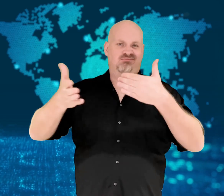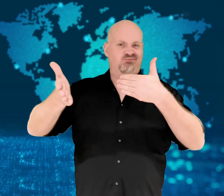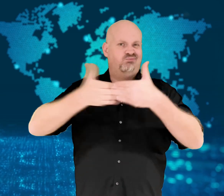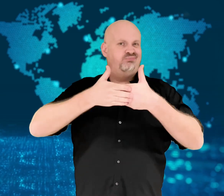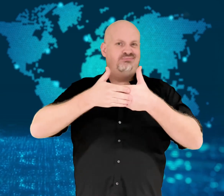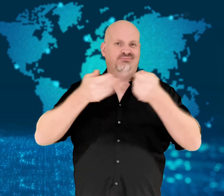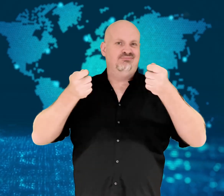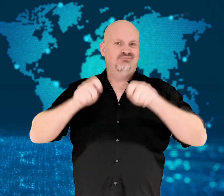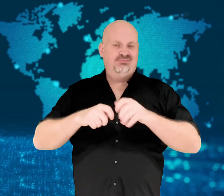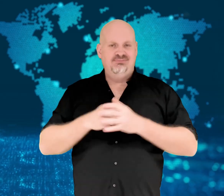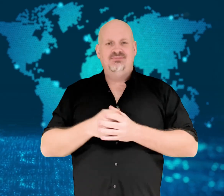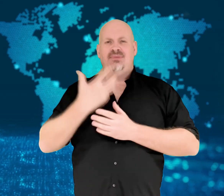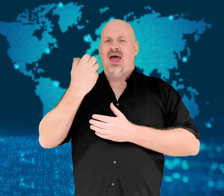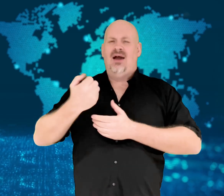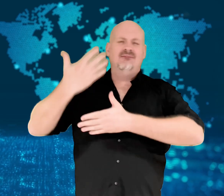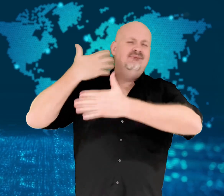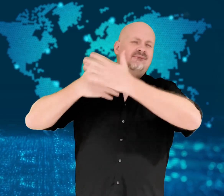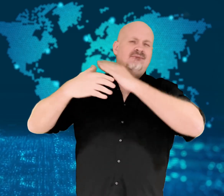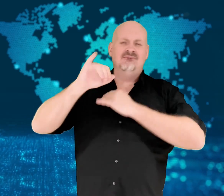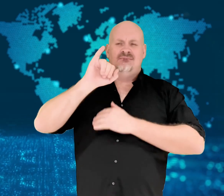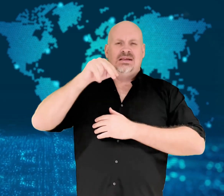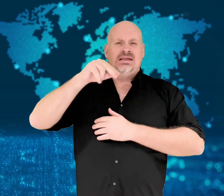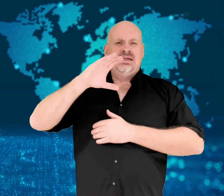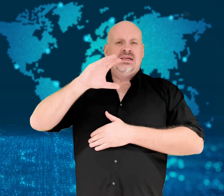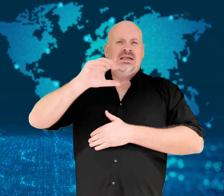and tourists visiting the area.